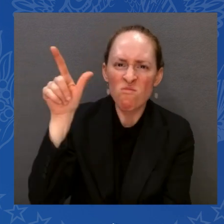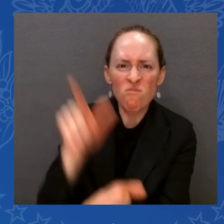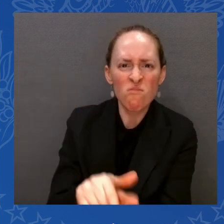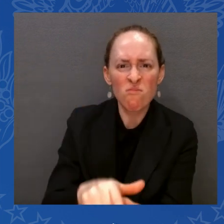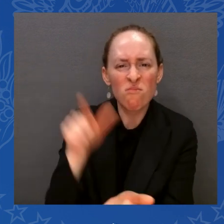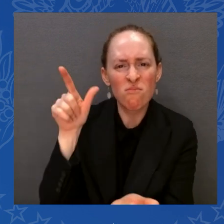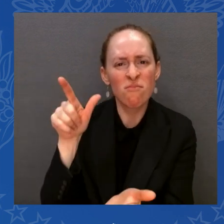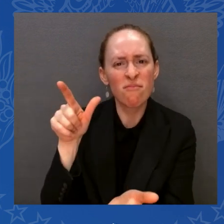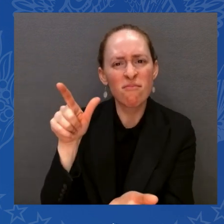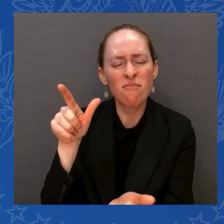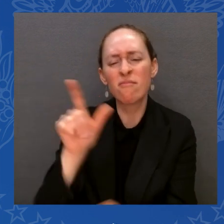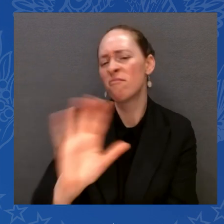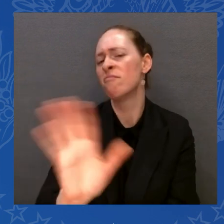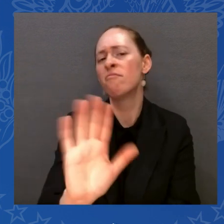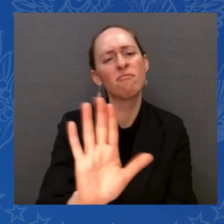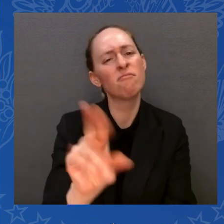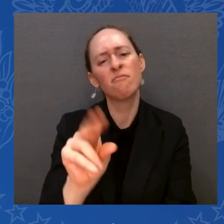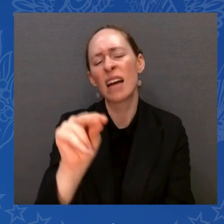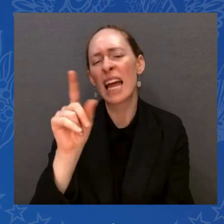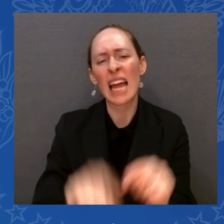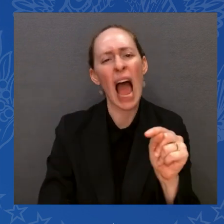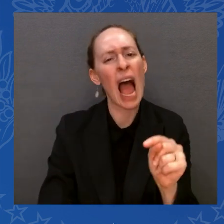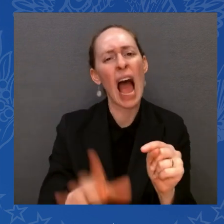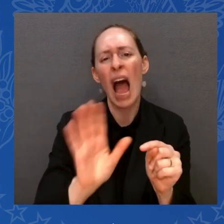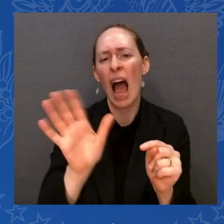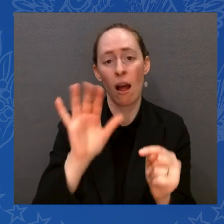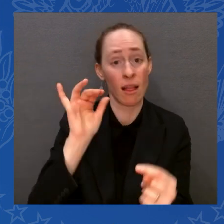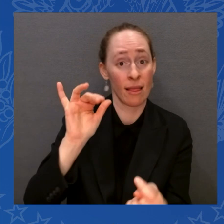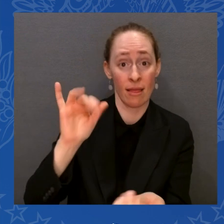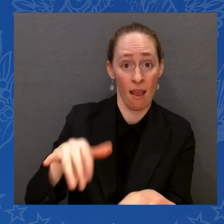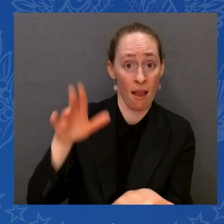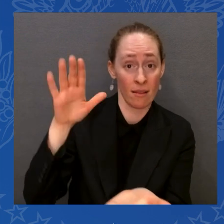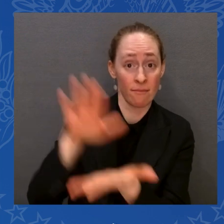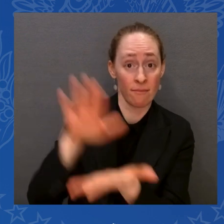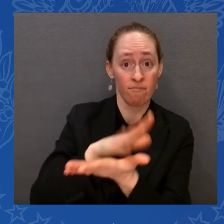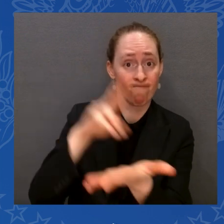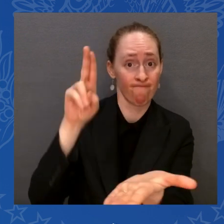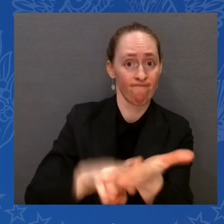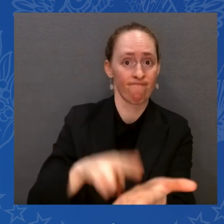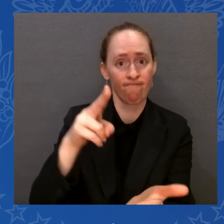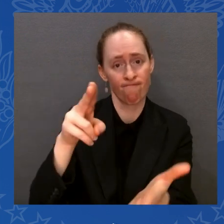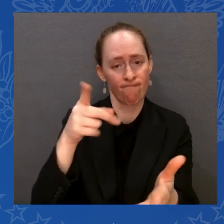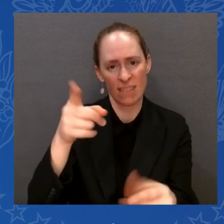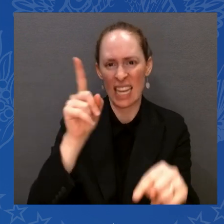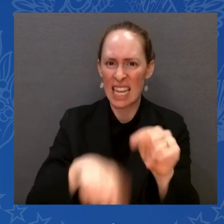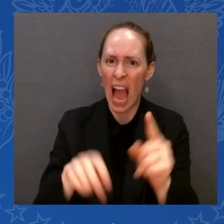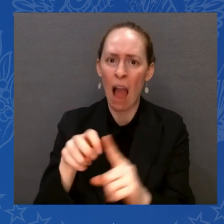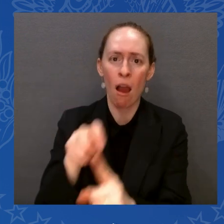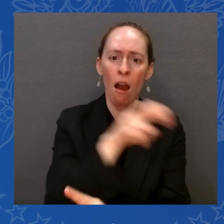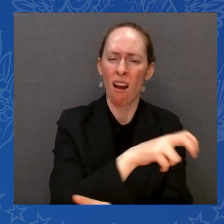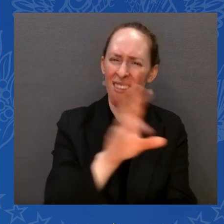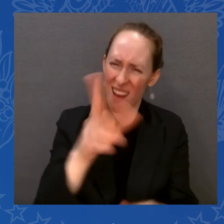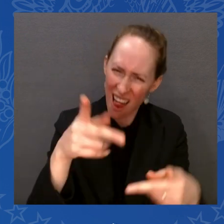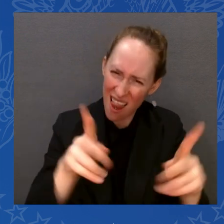compete -- won't compete, so they pay people the fair share. Why in God's name do you tell a worker -- an hourly worker --